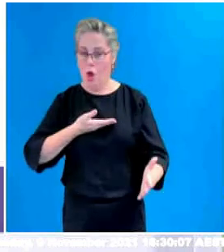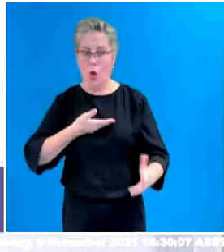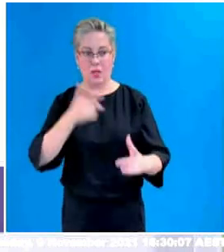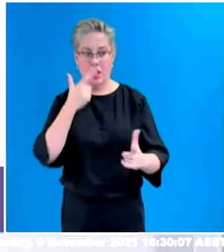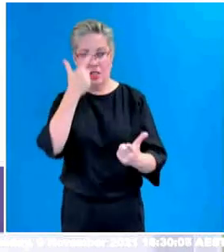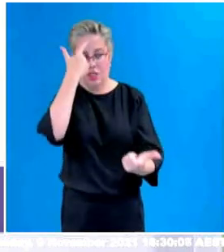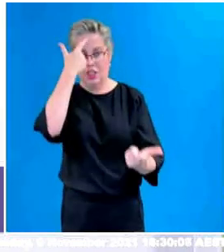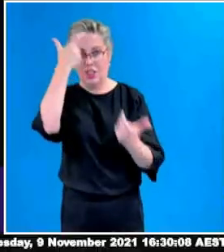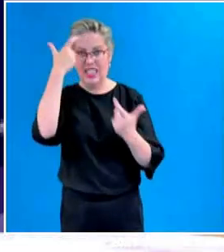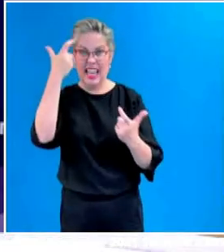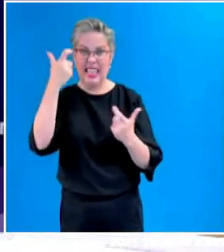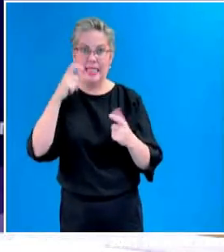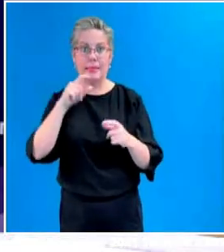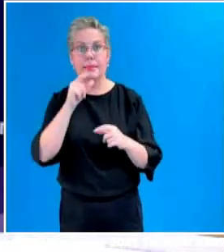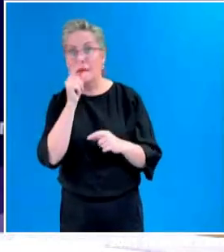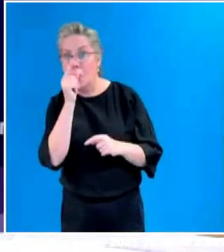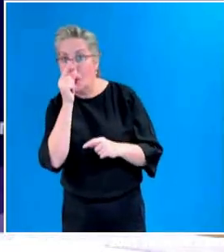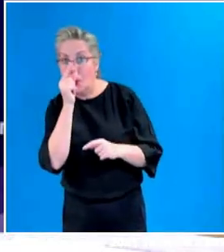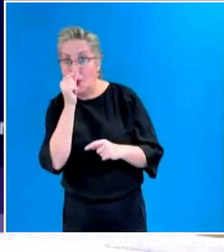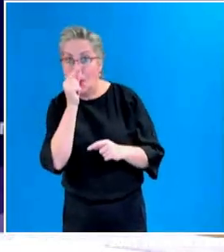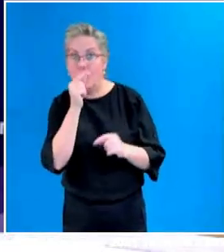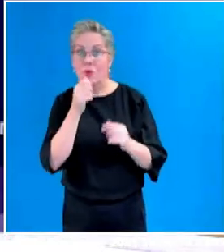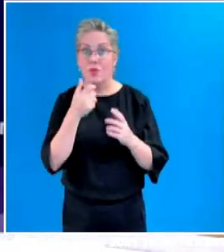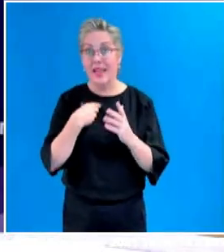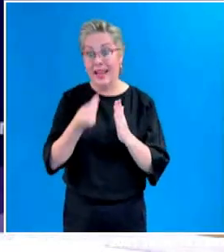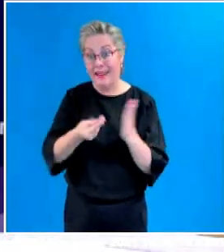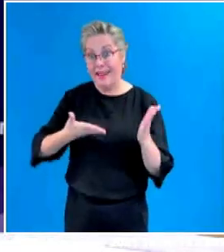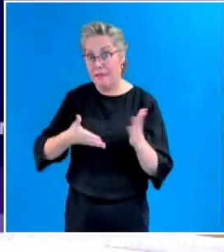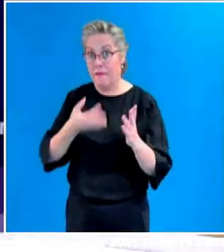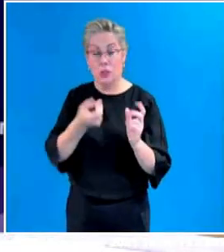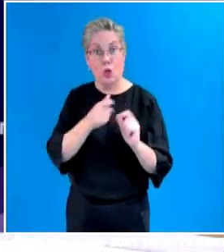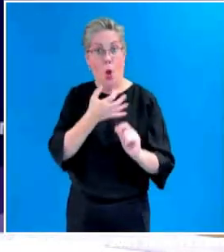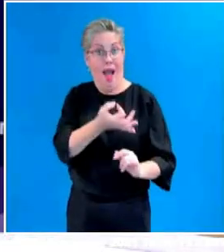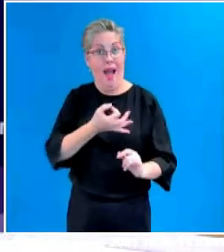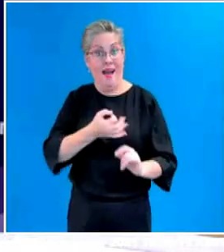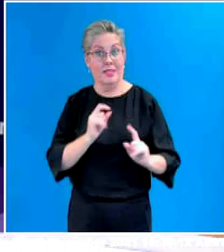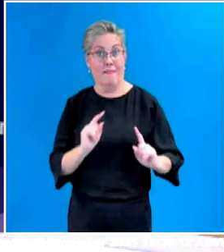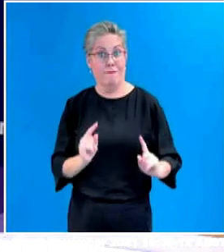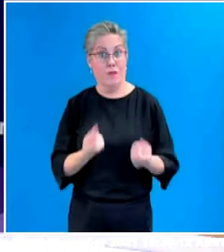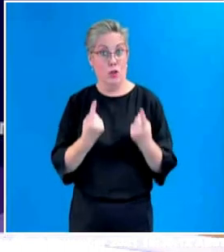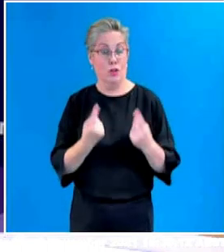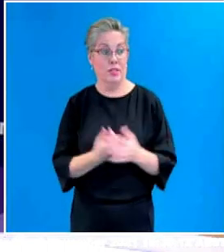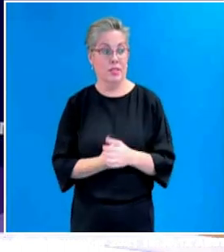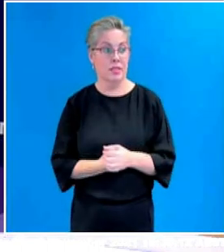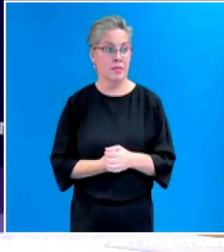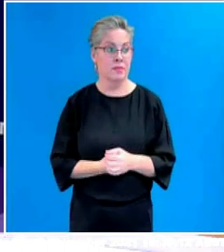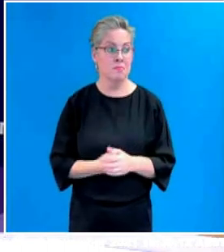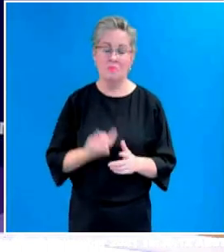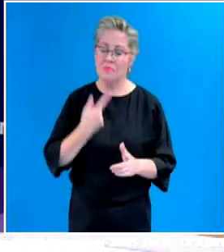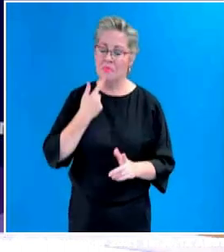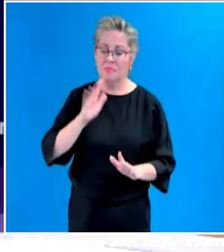You are concerned about the volume of material that may come in and require a judgment to be made? I am.